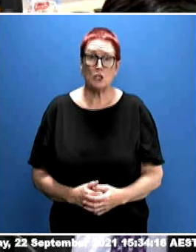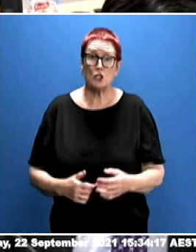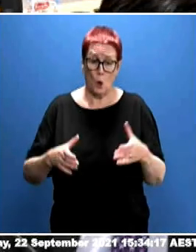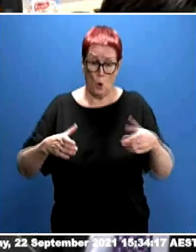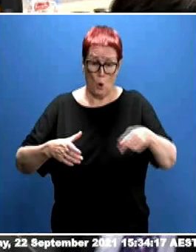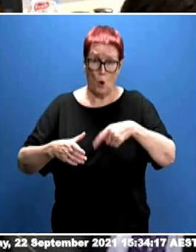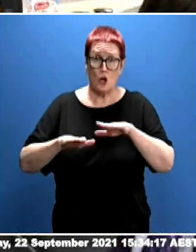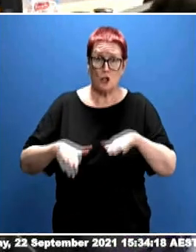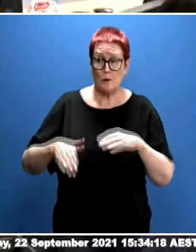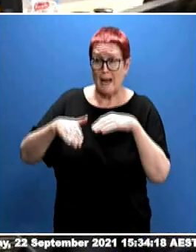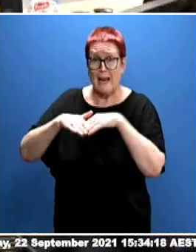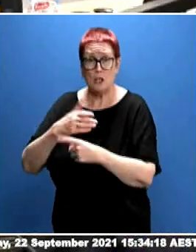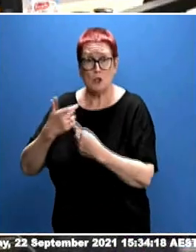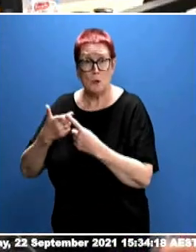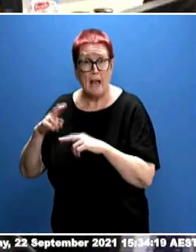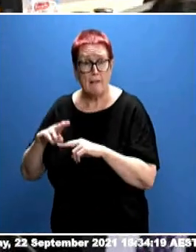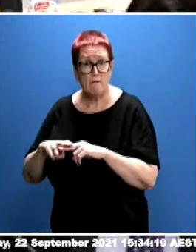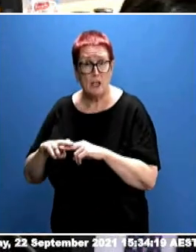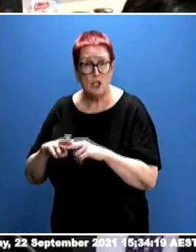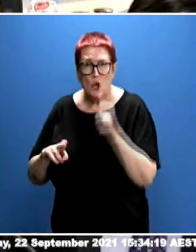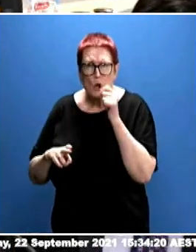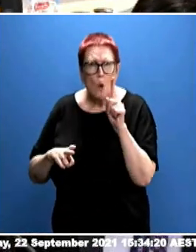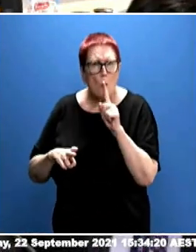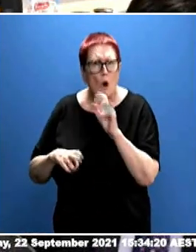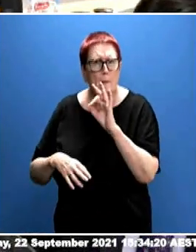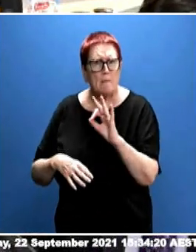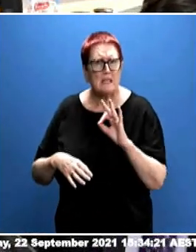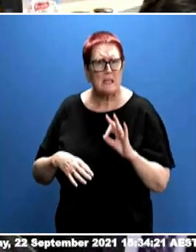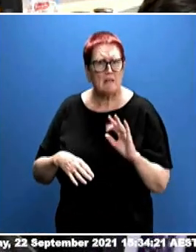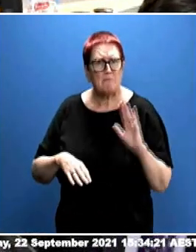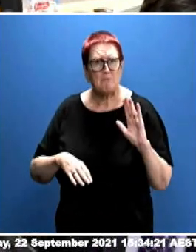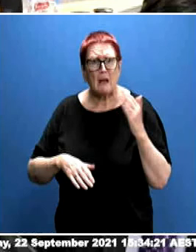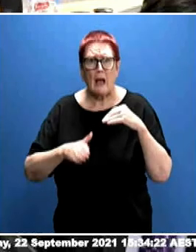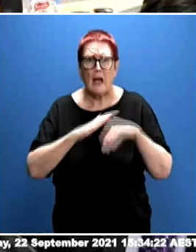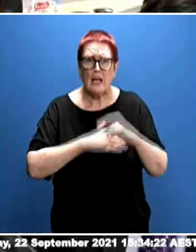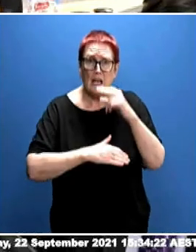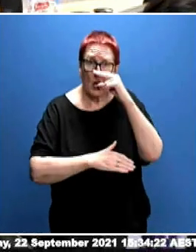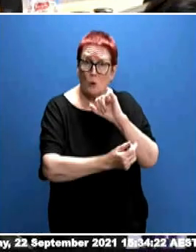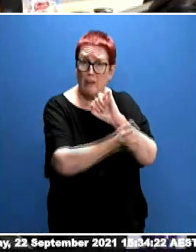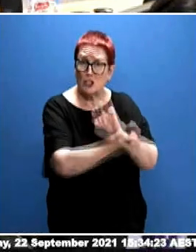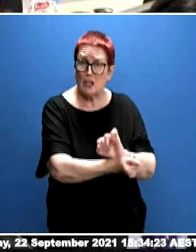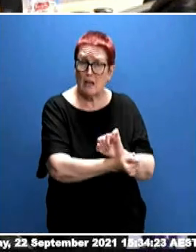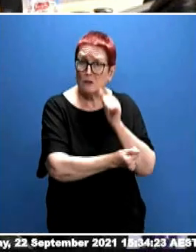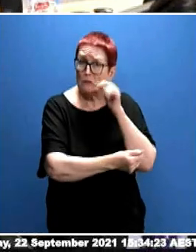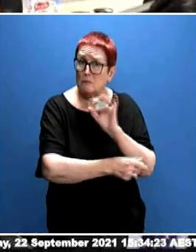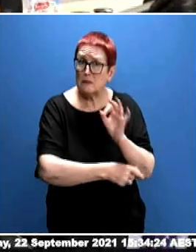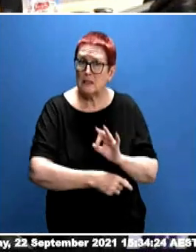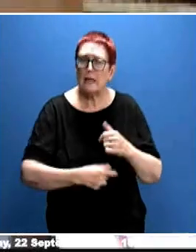have previously been held in juvenile detention Centres? I don't, off the top of my head.